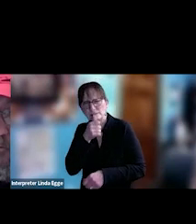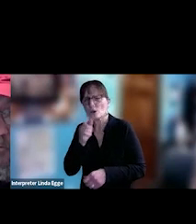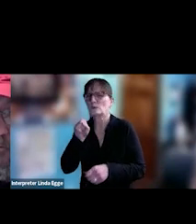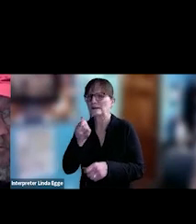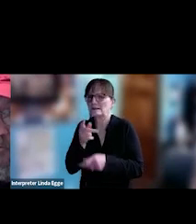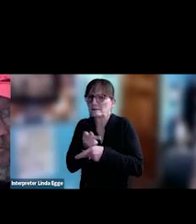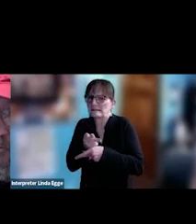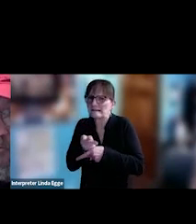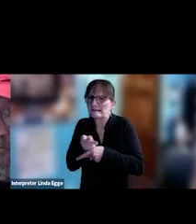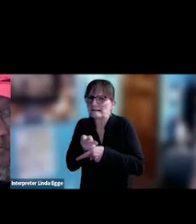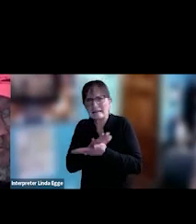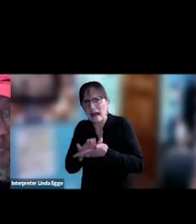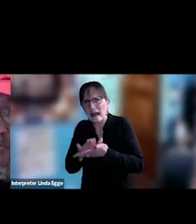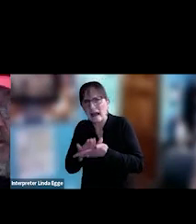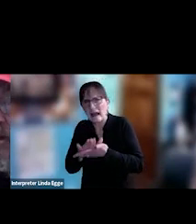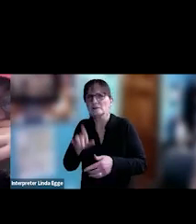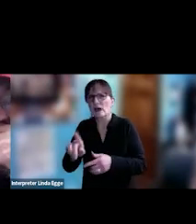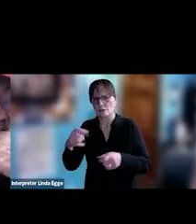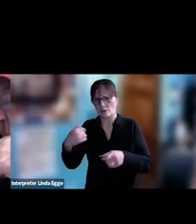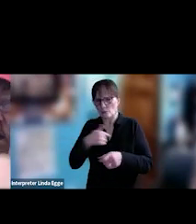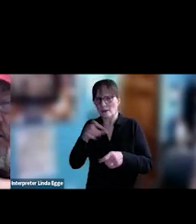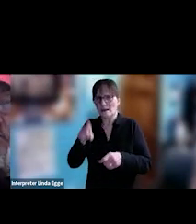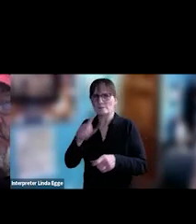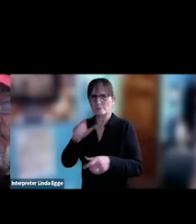and we have to be the ones that advocate,